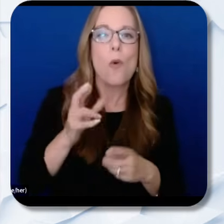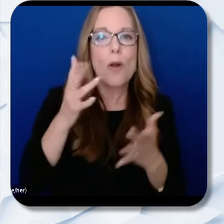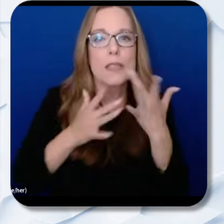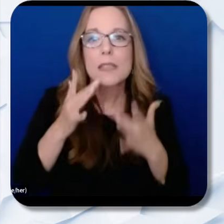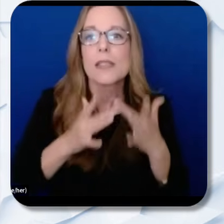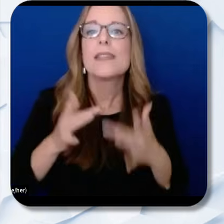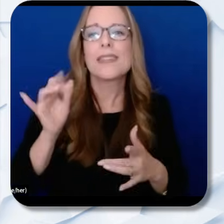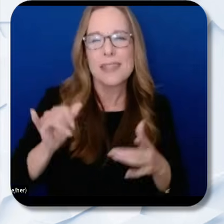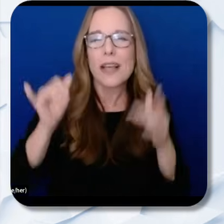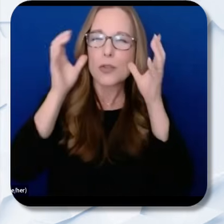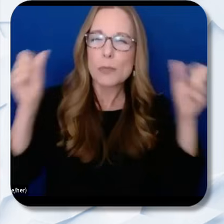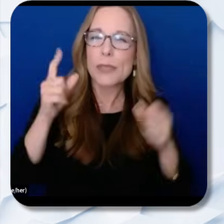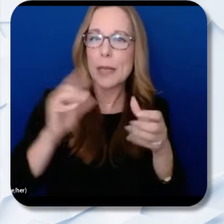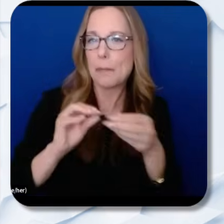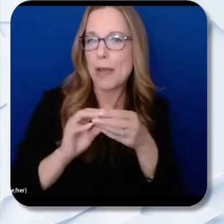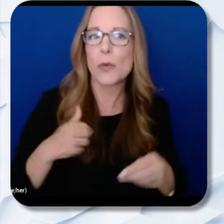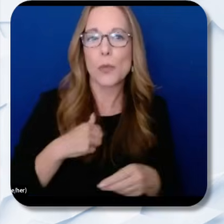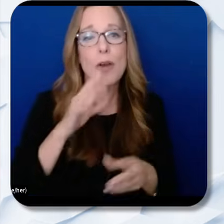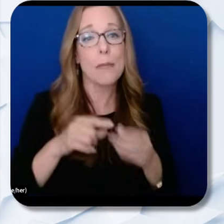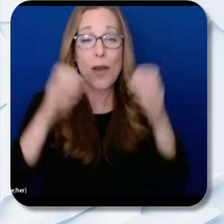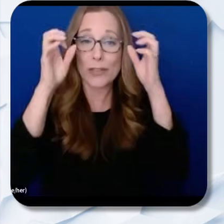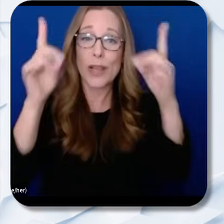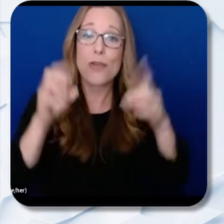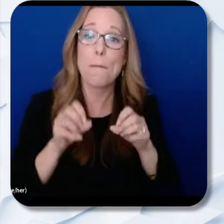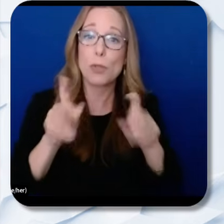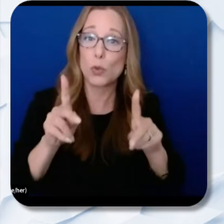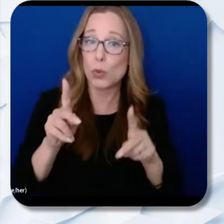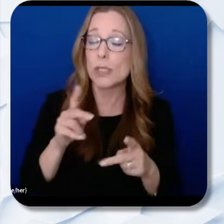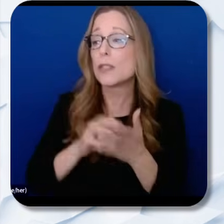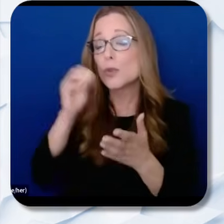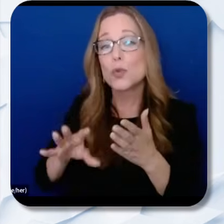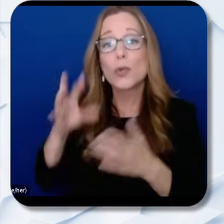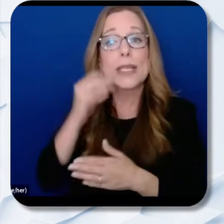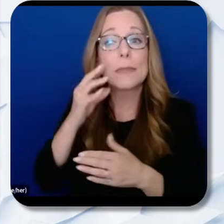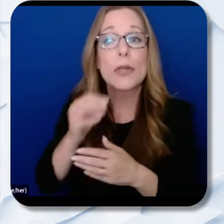During the 24-25 school year, nearly 35% of students experiencing homelessness were